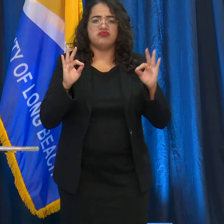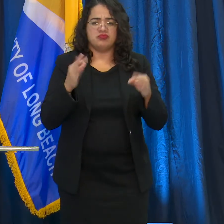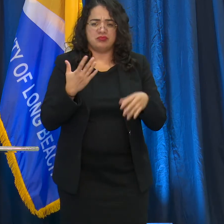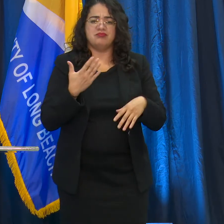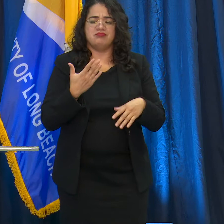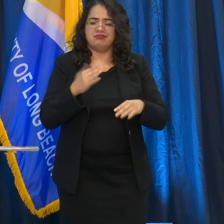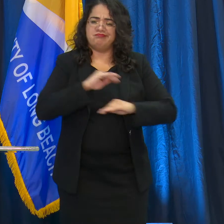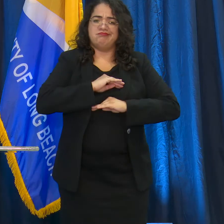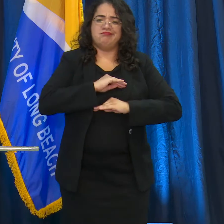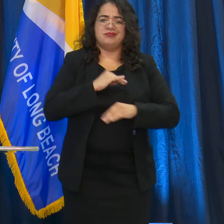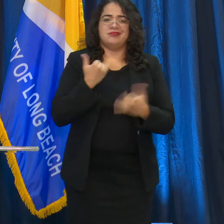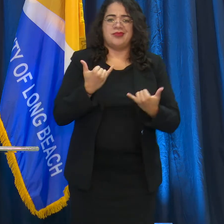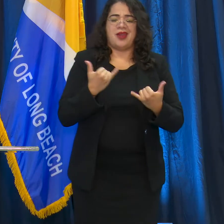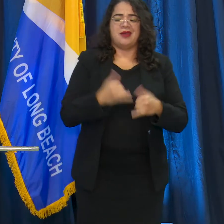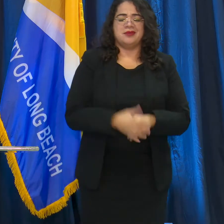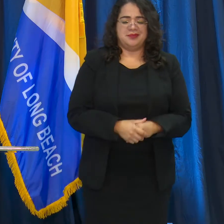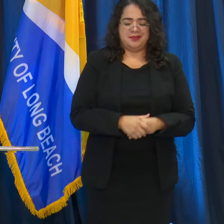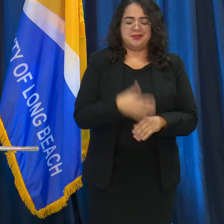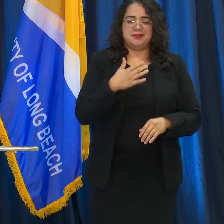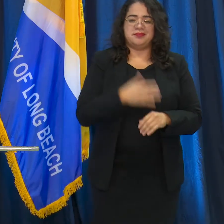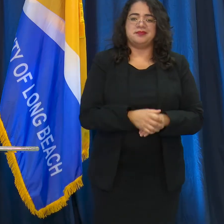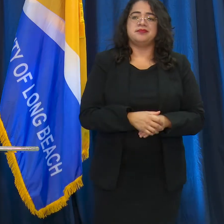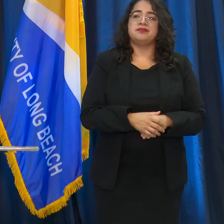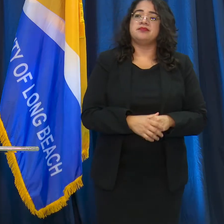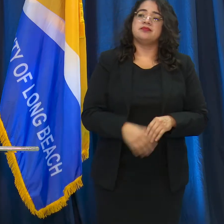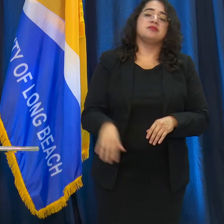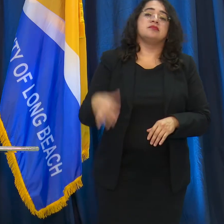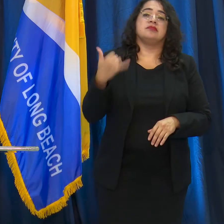Okay, thank you Kelly now we're going to have some questions from the media.